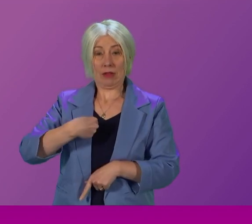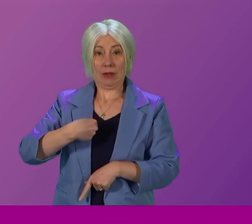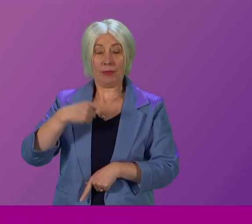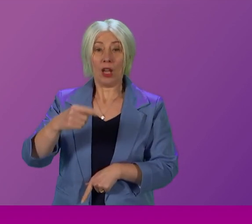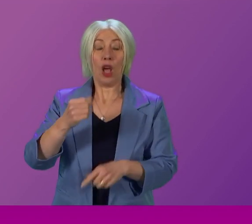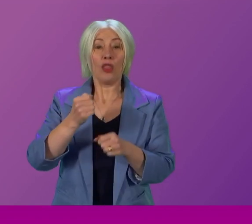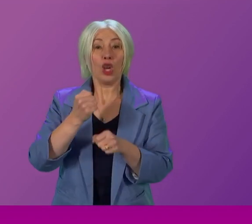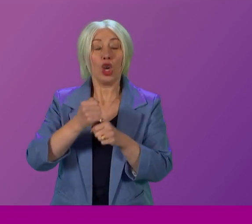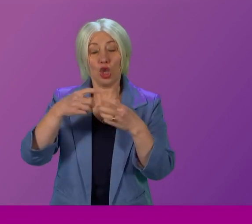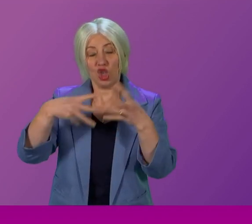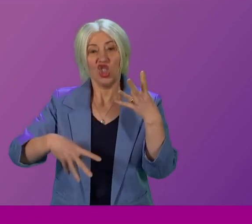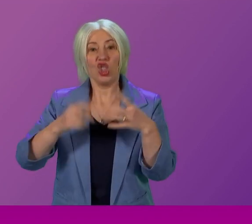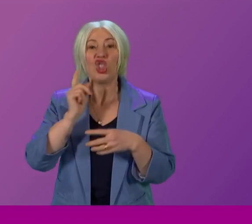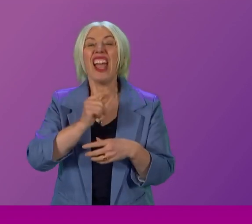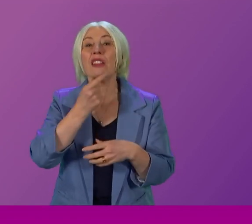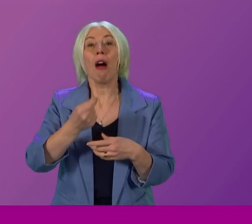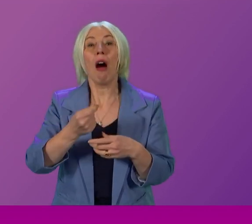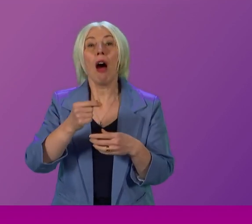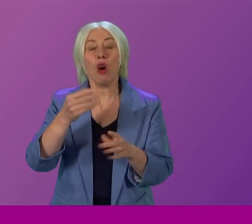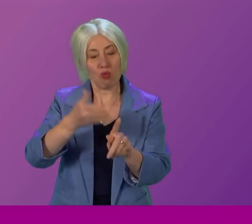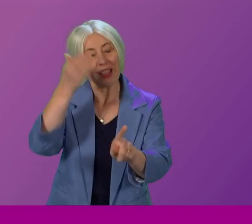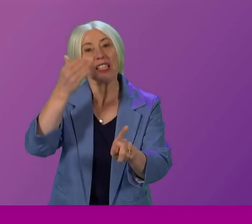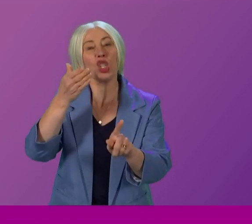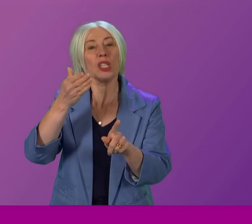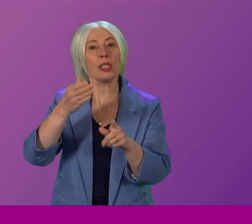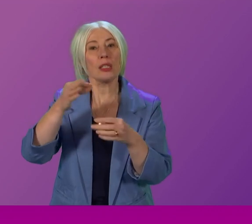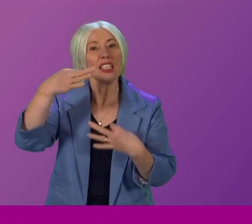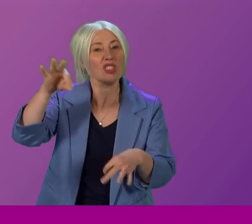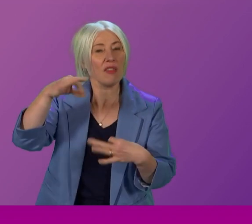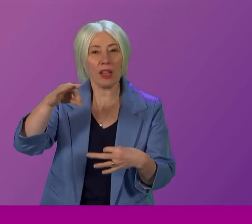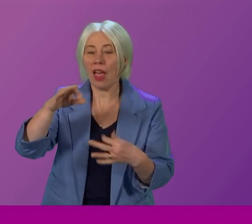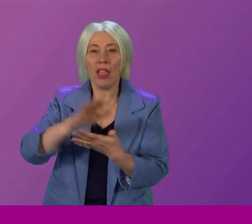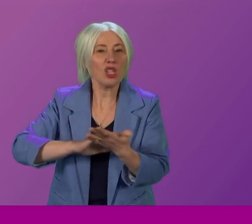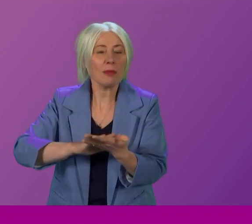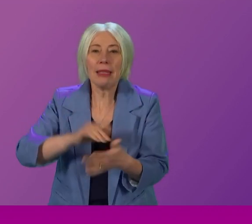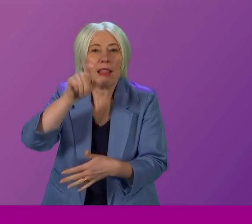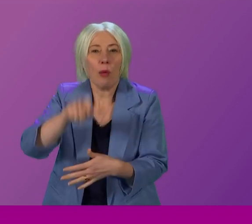yet in force. A gender recognition certificate simply enables somebody to change their birth